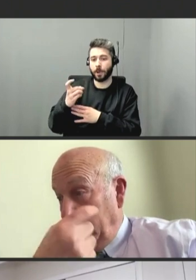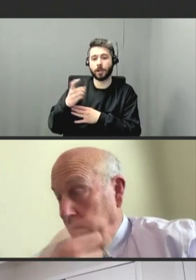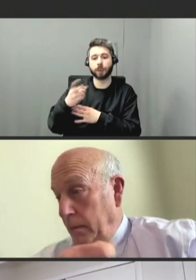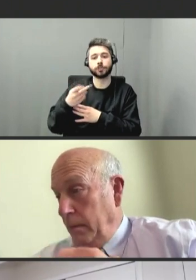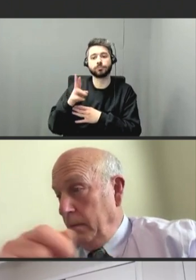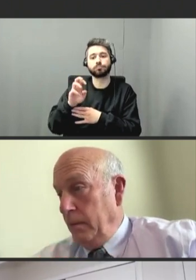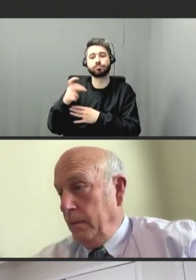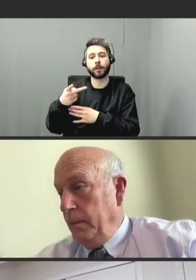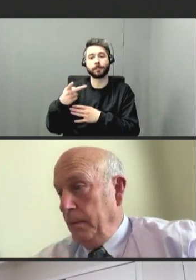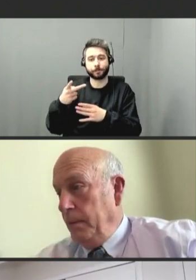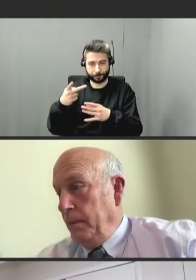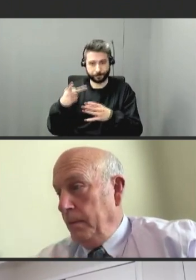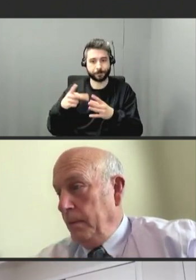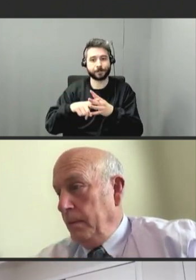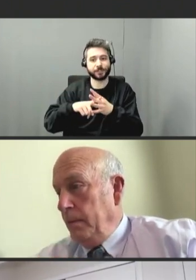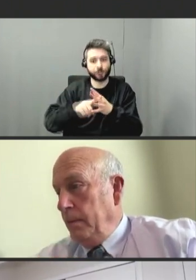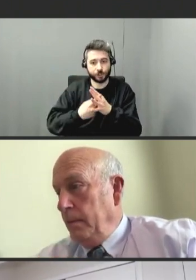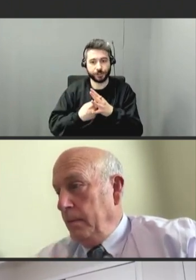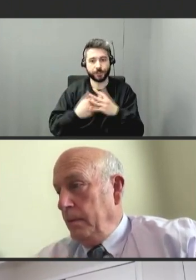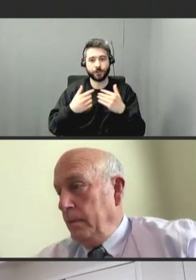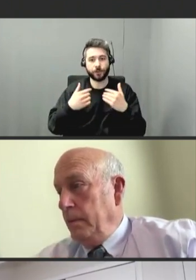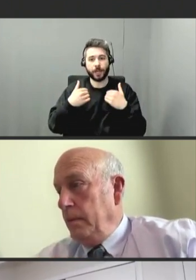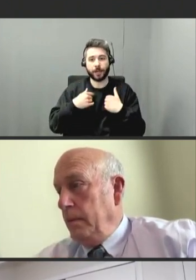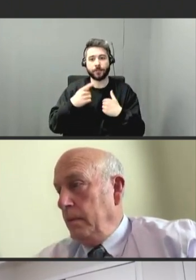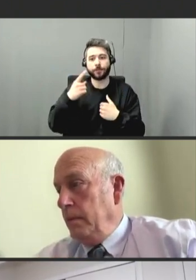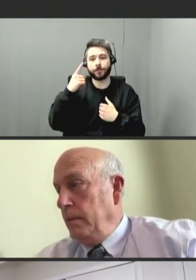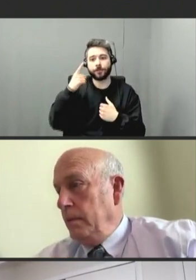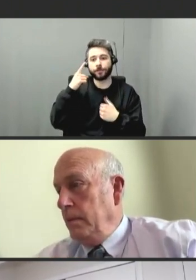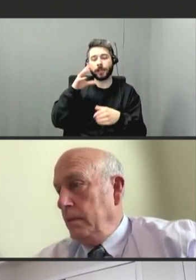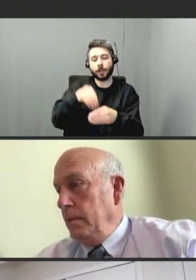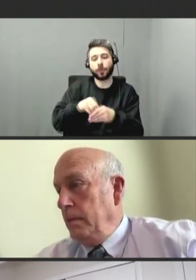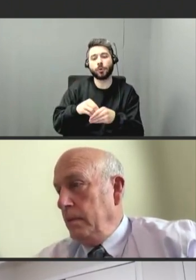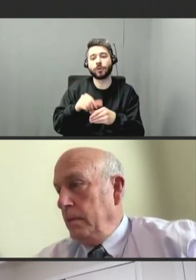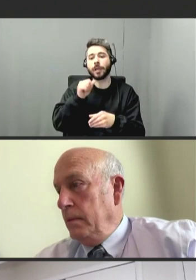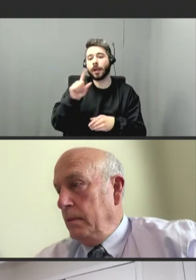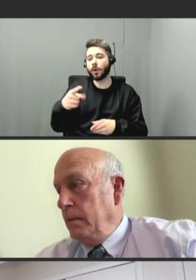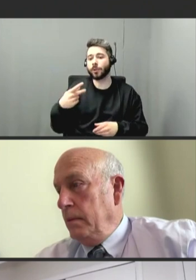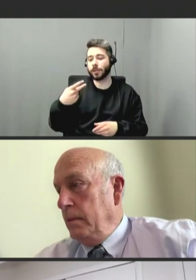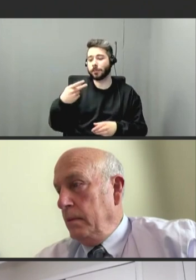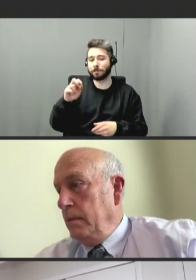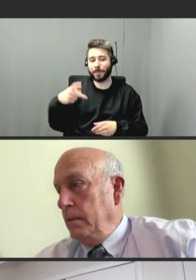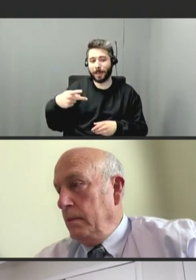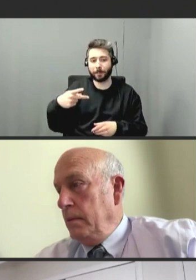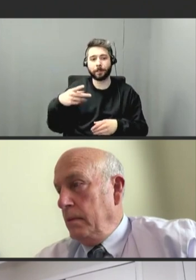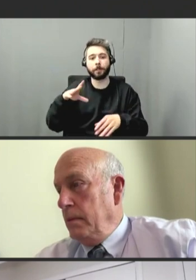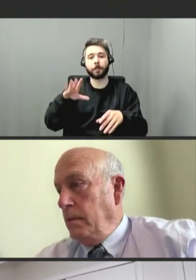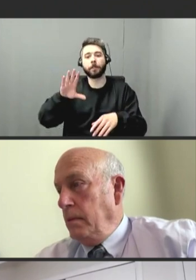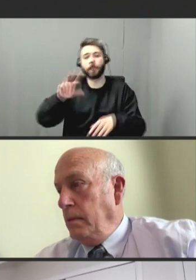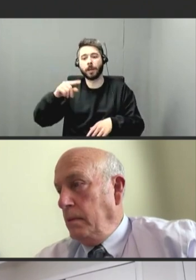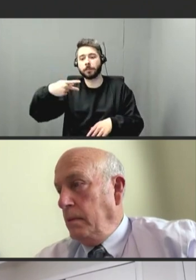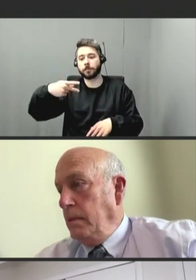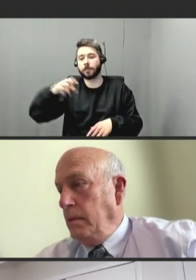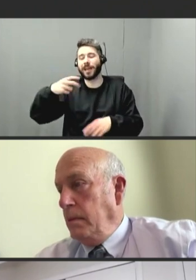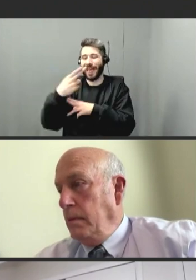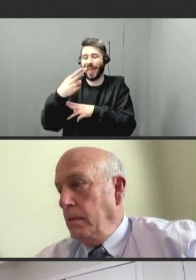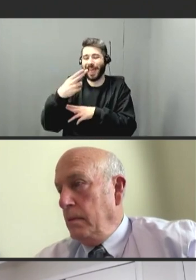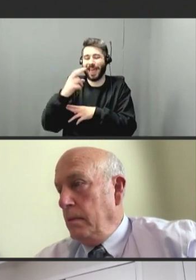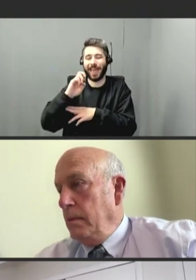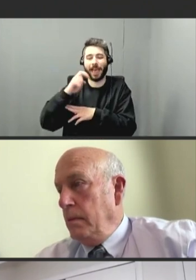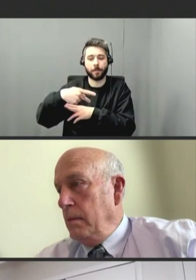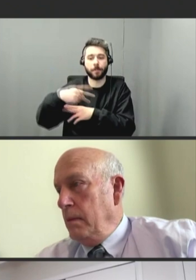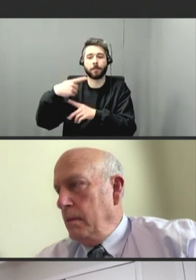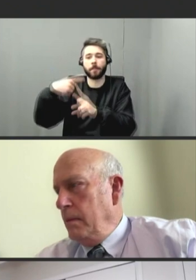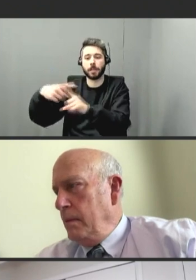eligibility for JYNNEOS vaccine to include not only PEP but as well PEP++, but also pre-exposure